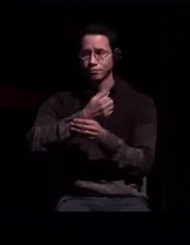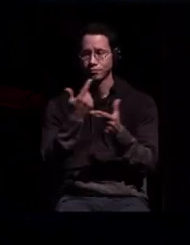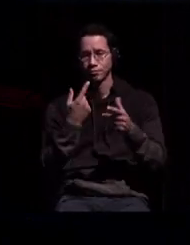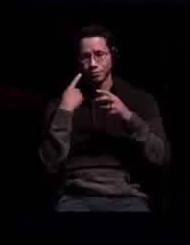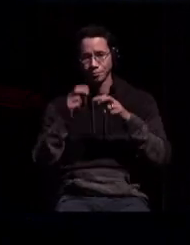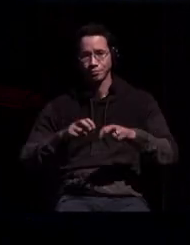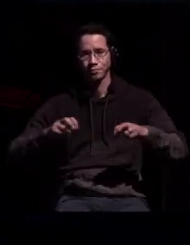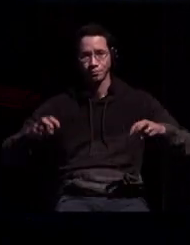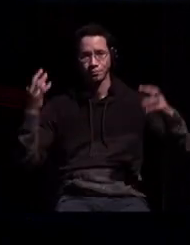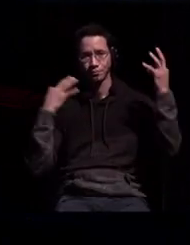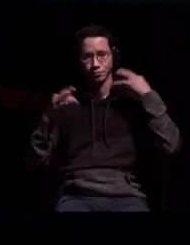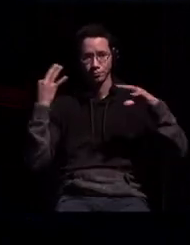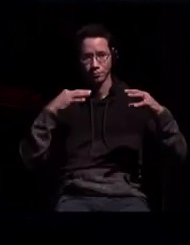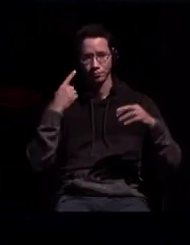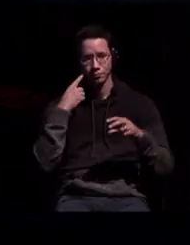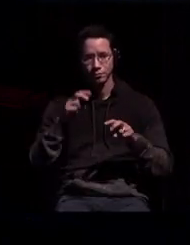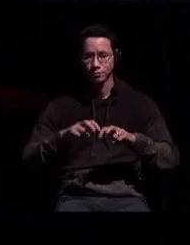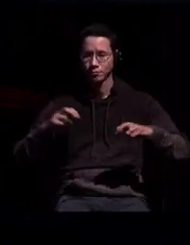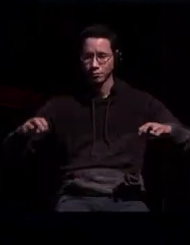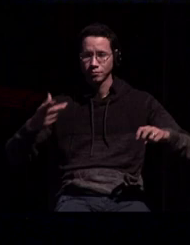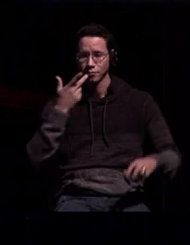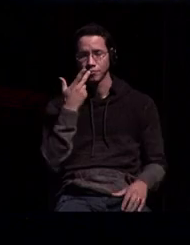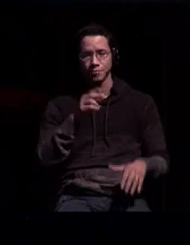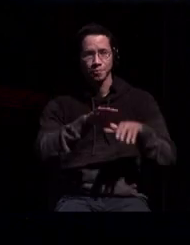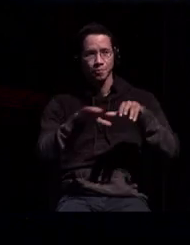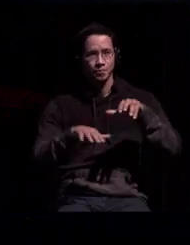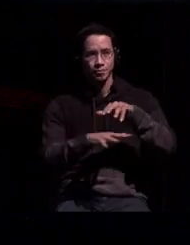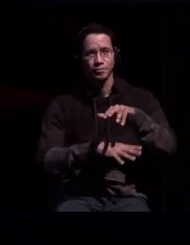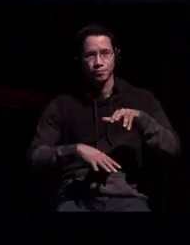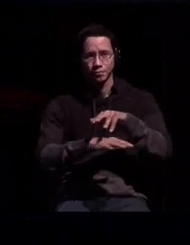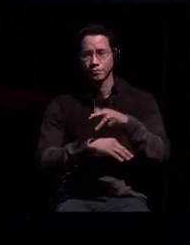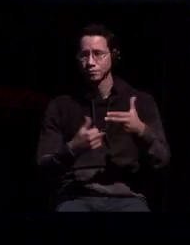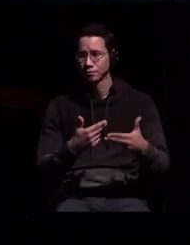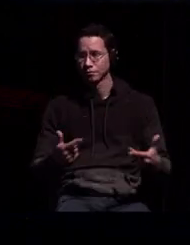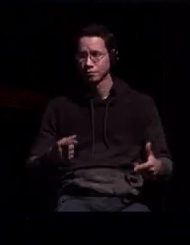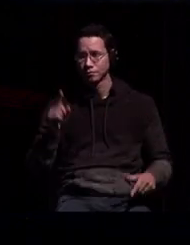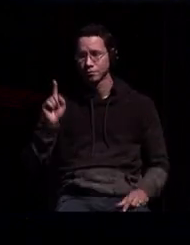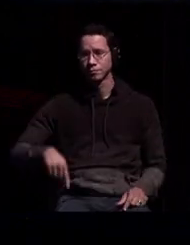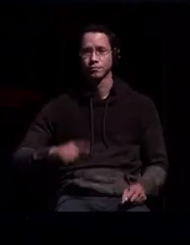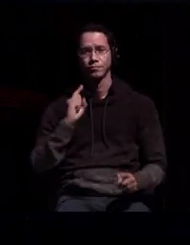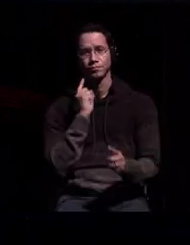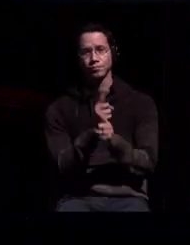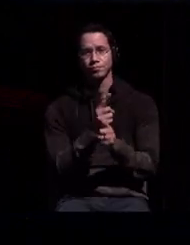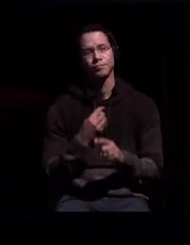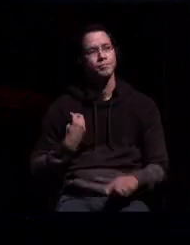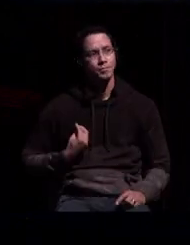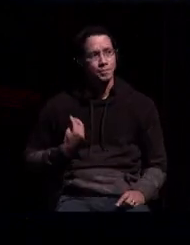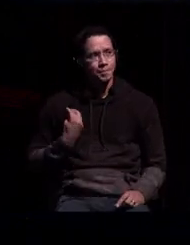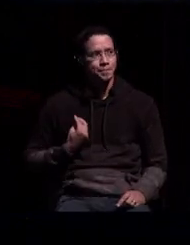the vulnerabilities present in the tourism sector. One of the main vulnerabilities that tourism